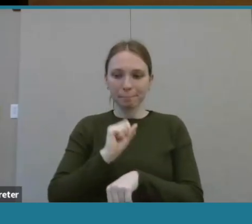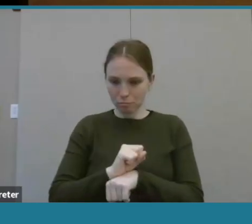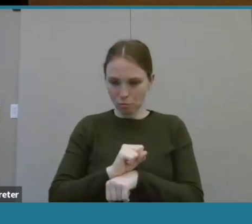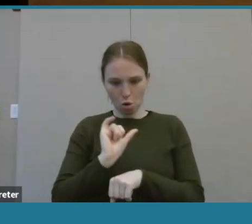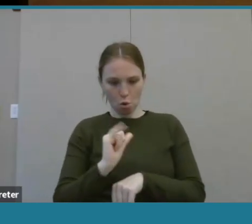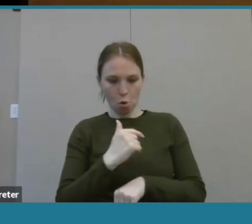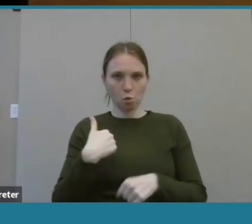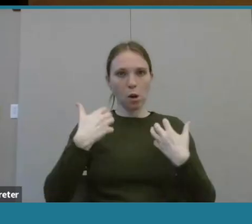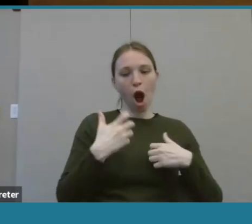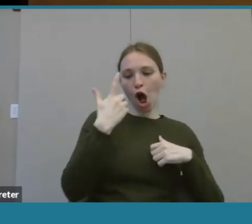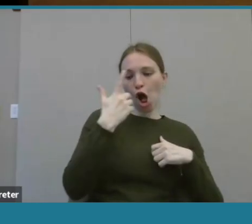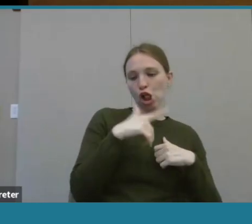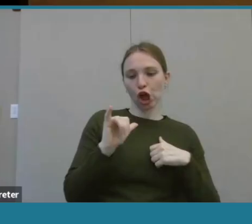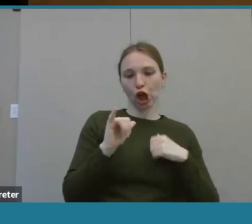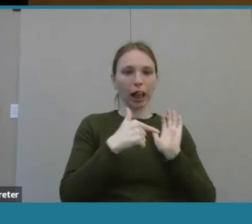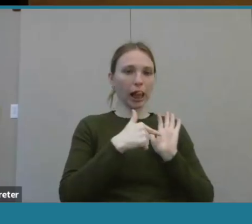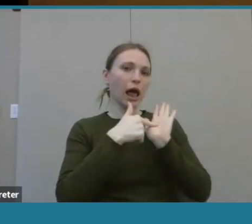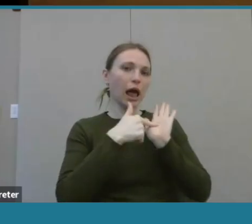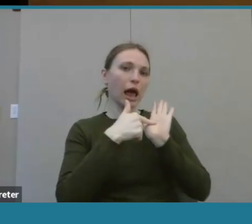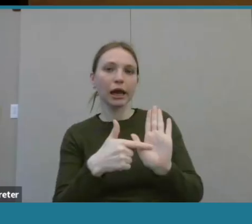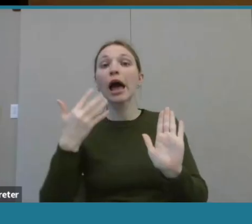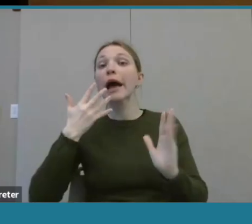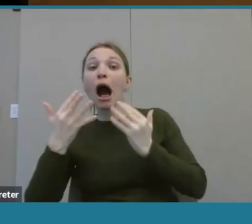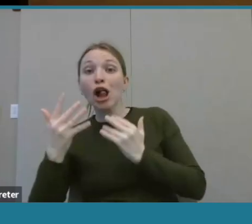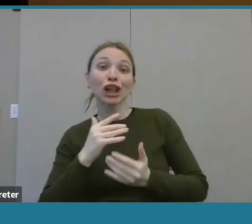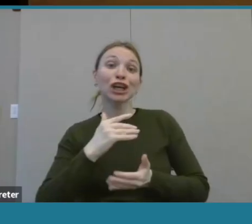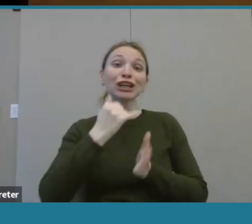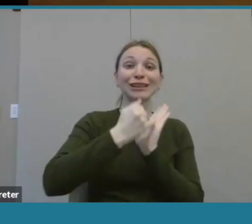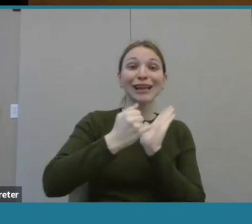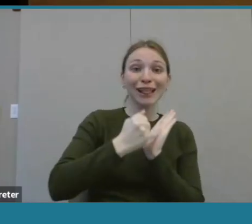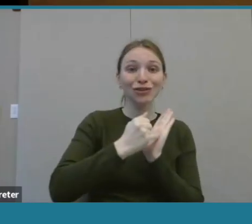These are the colors, these are the illustrations that are going to accompany the text, and that gets approved.